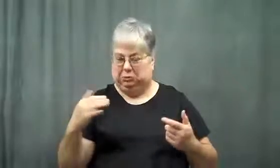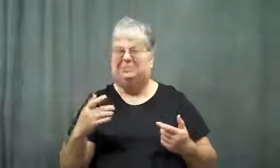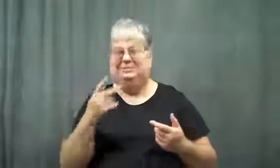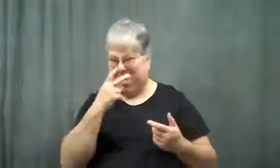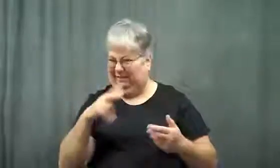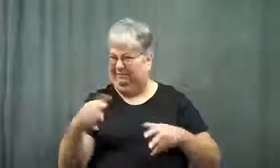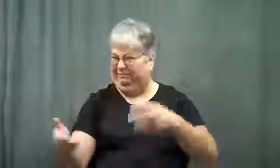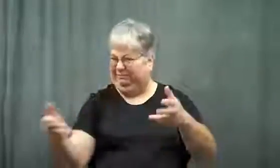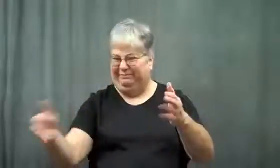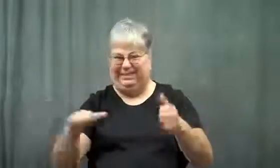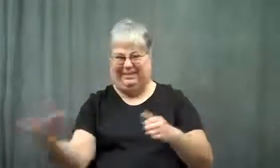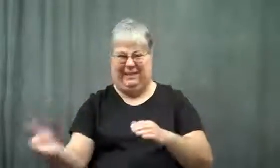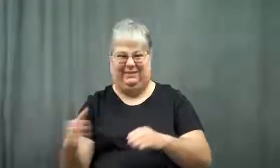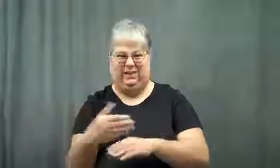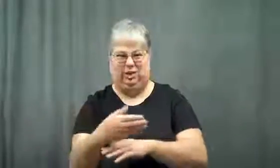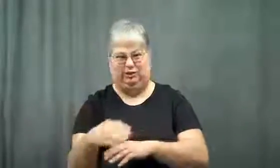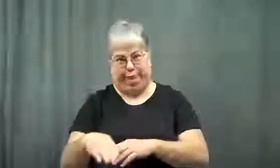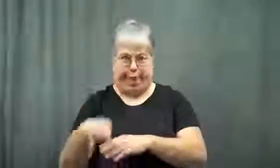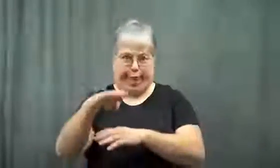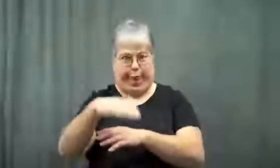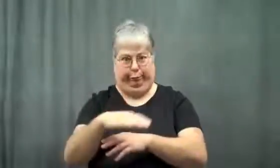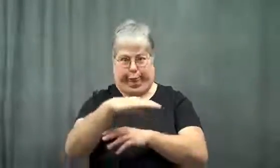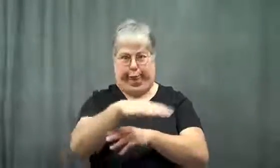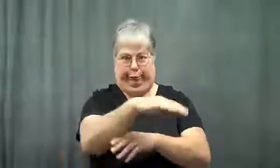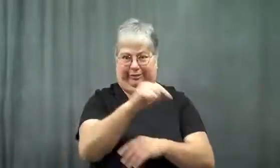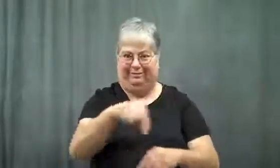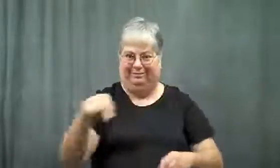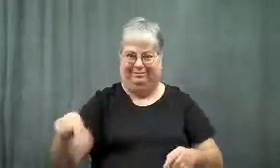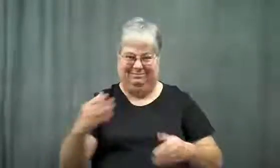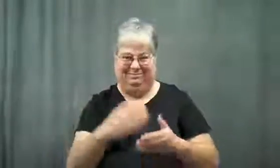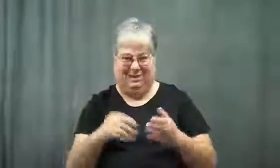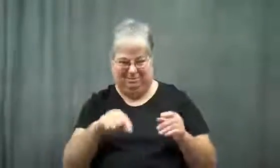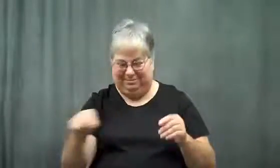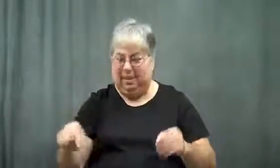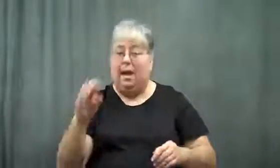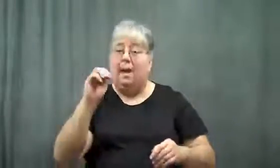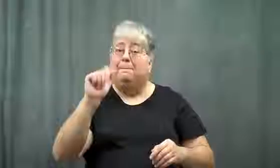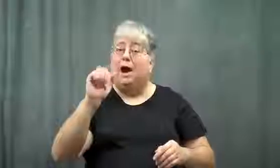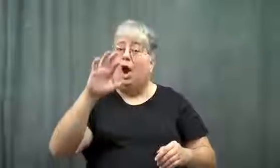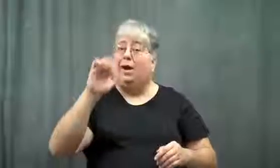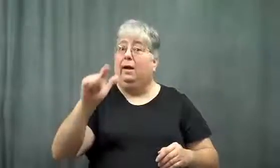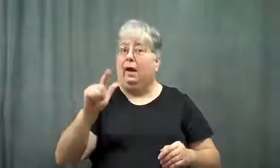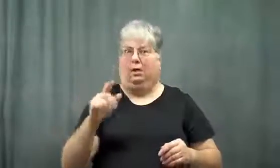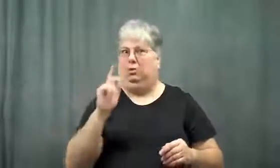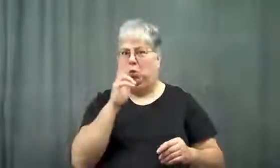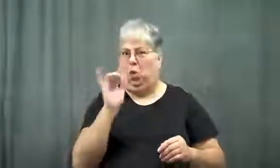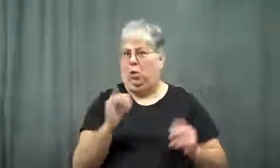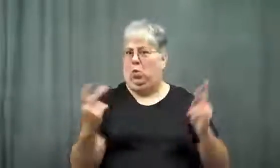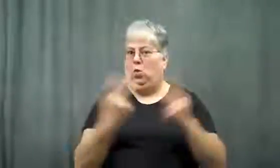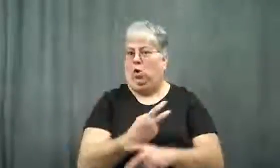and dead fish were seen floating. The Marcal was much worse.